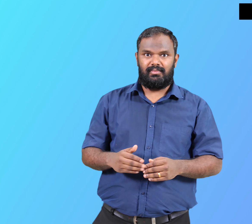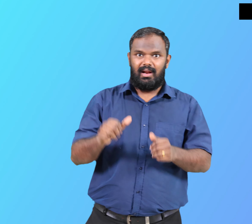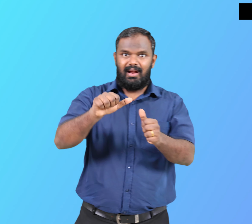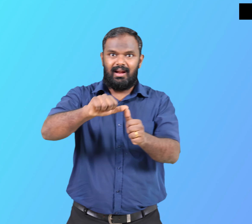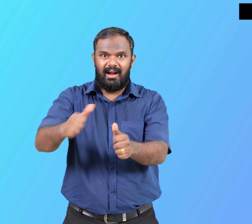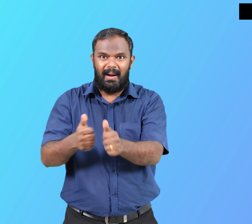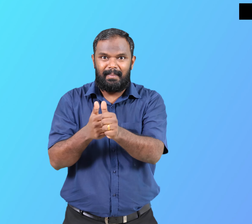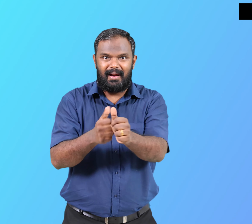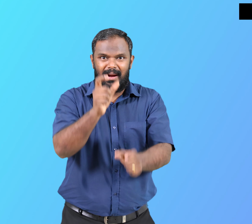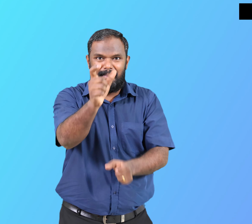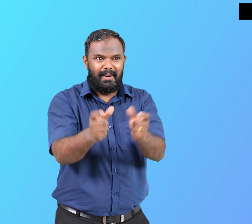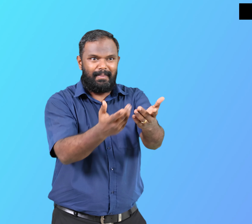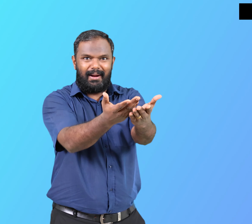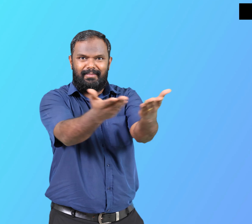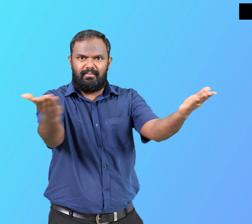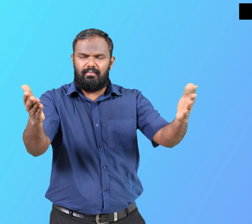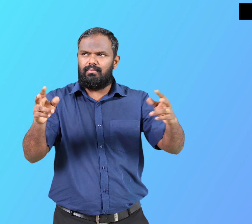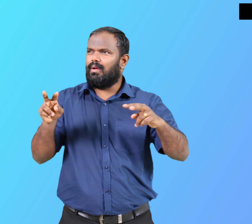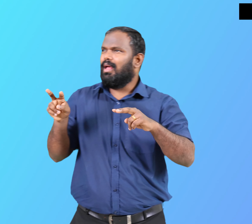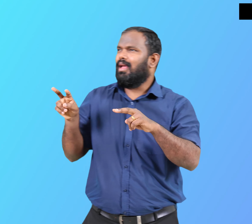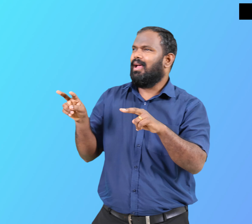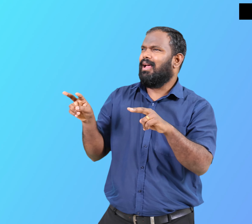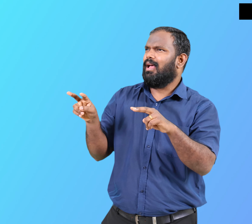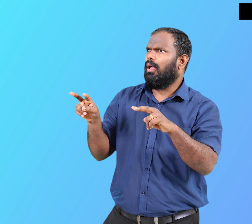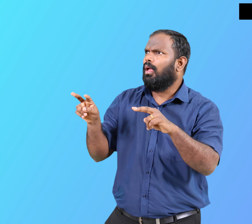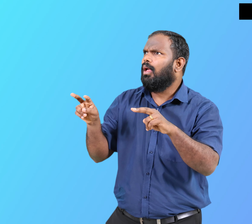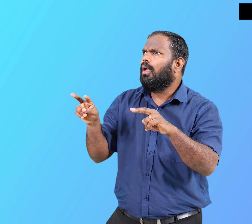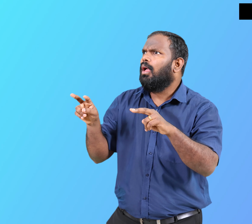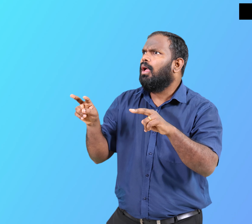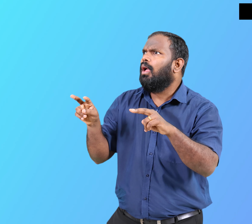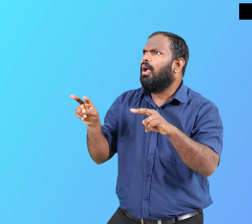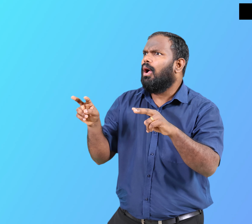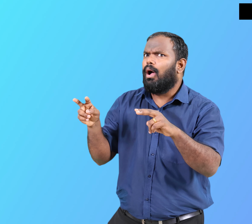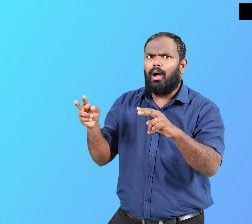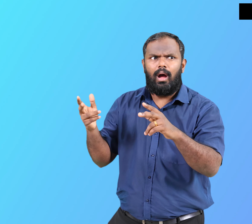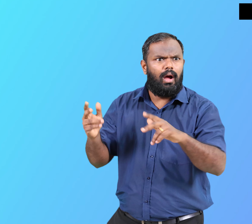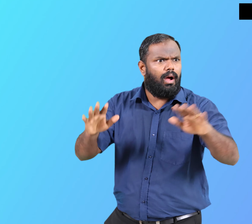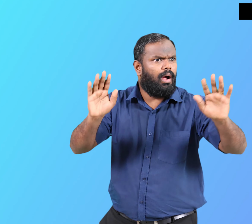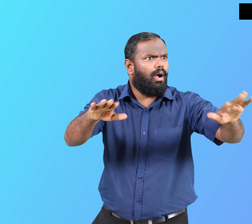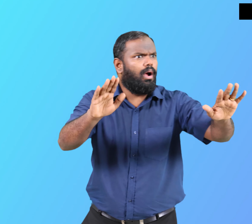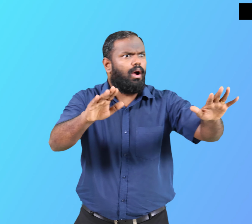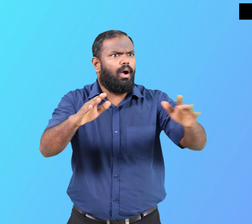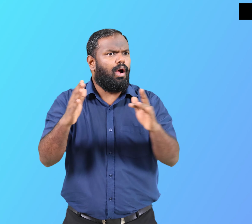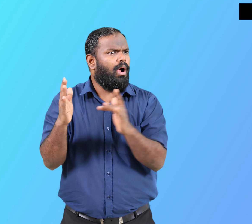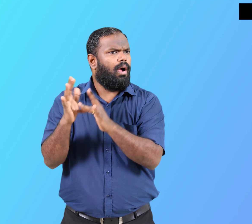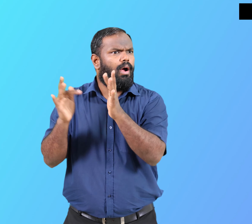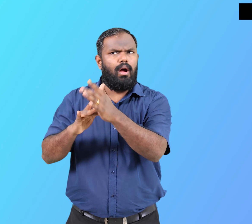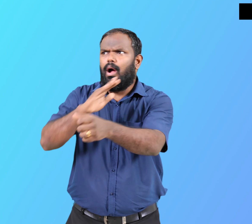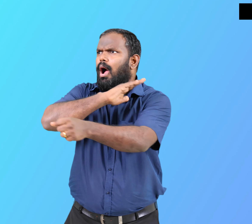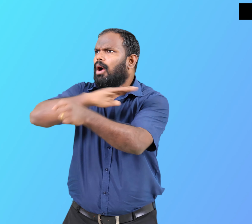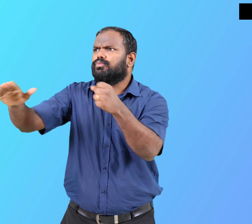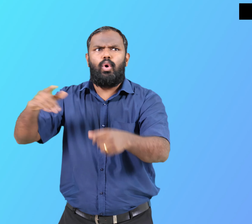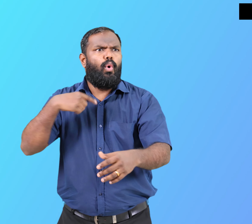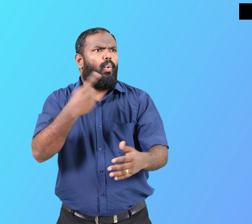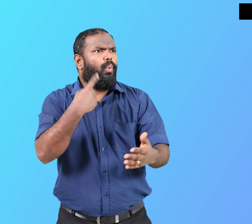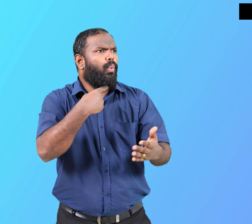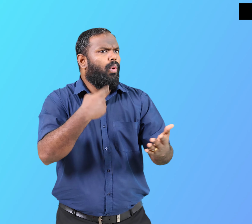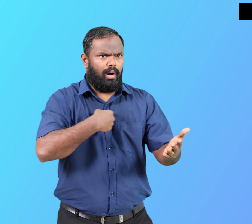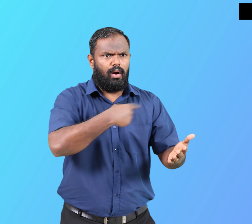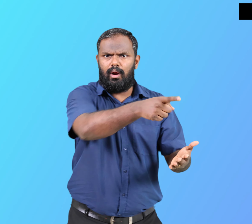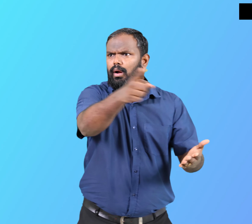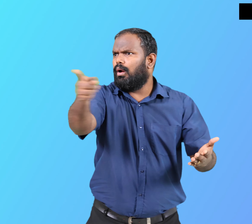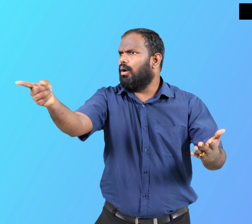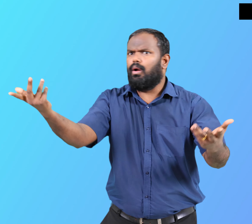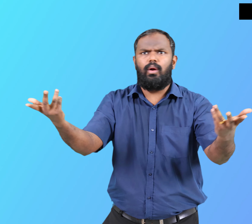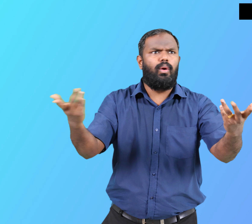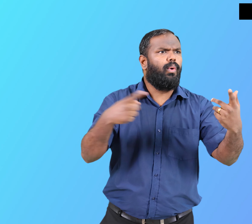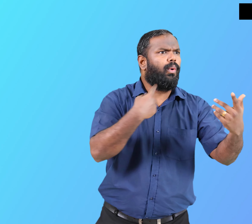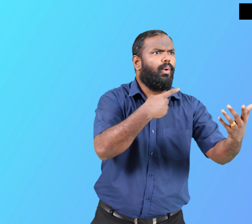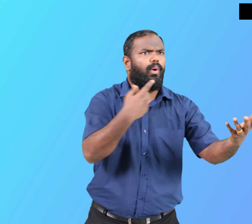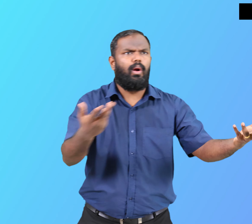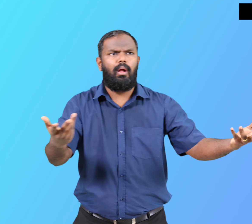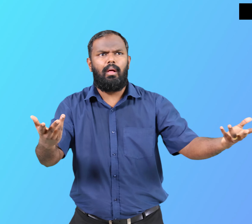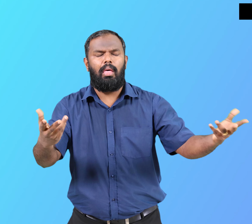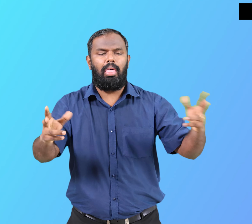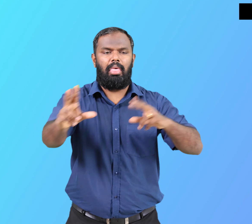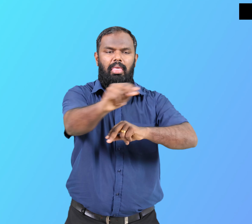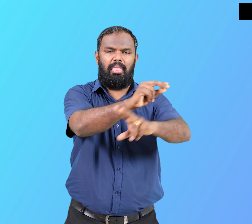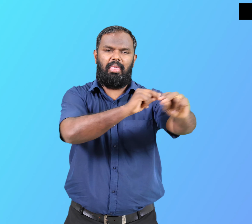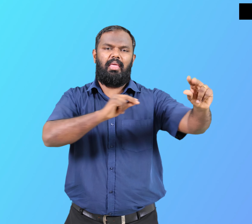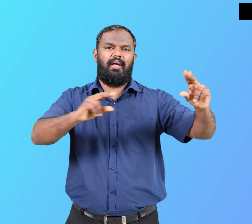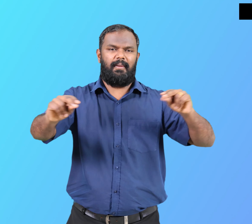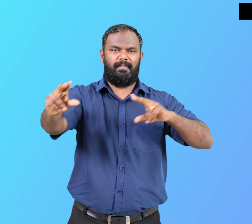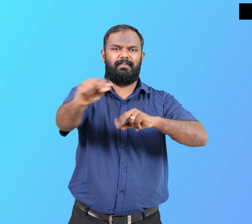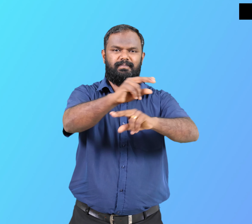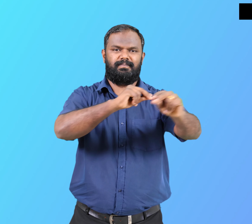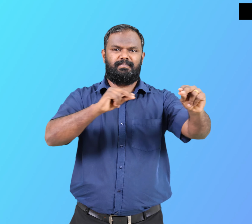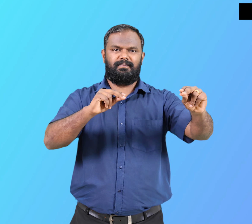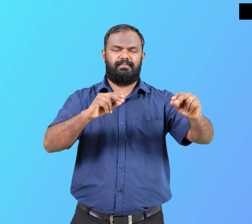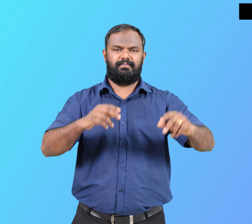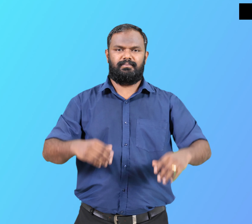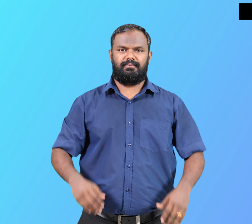Then the apostles asked each other, “Which one of us would do that?”